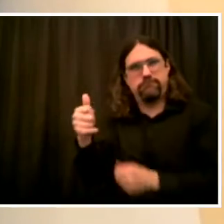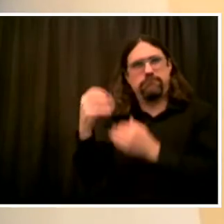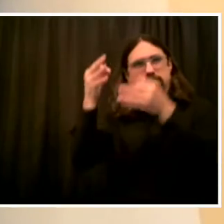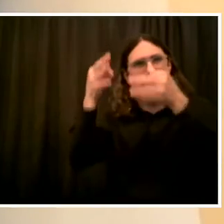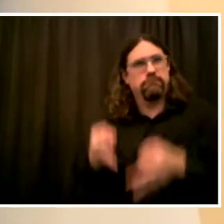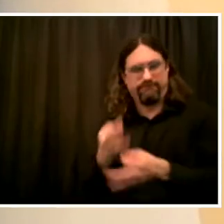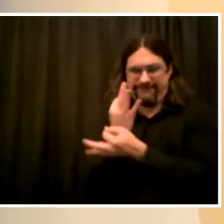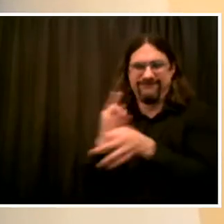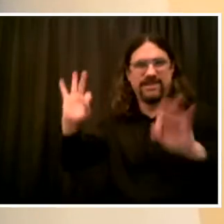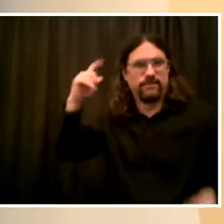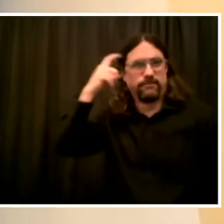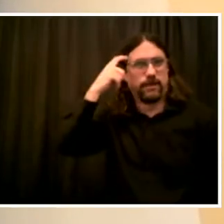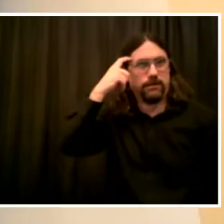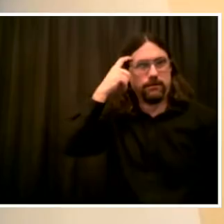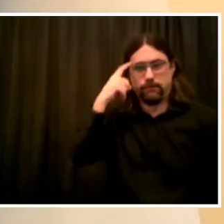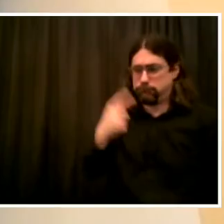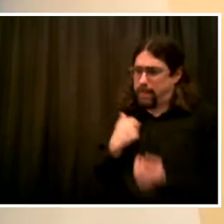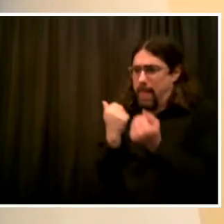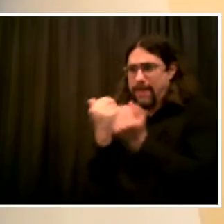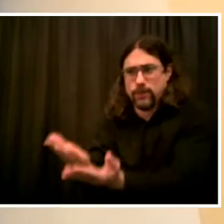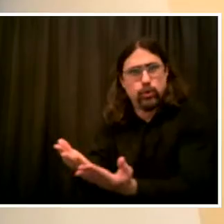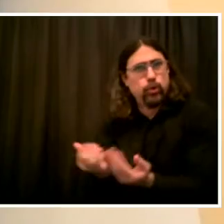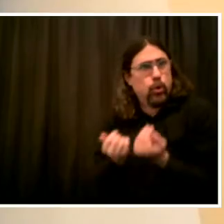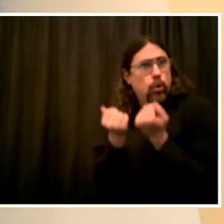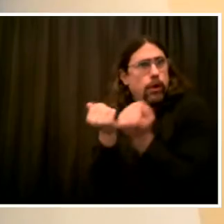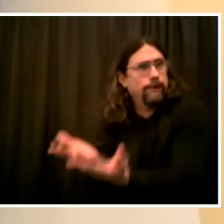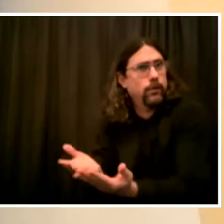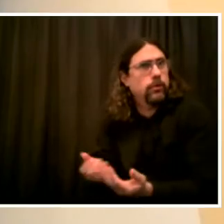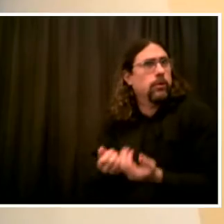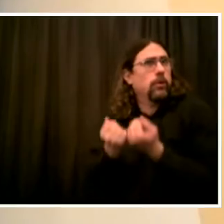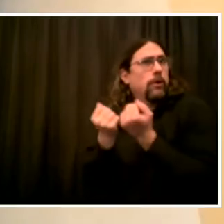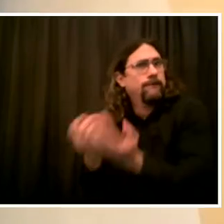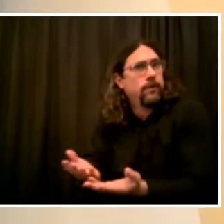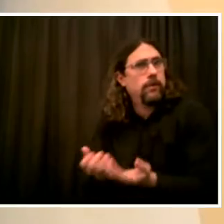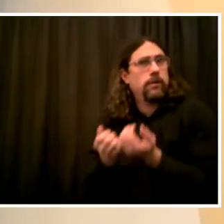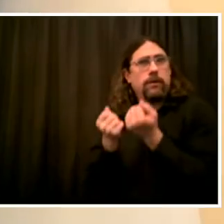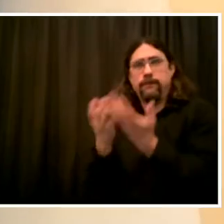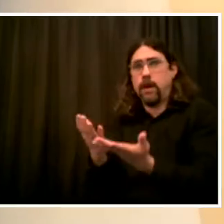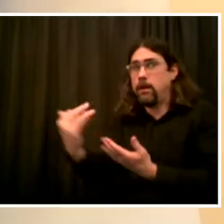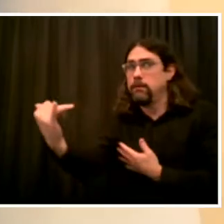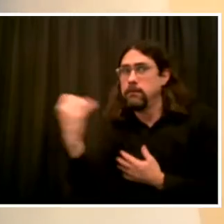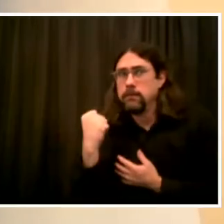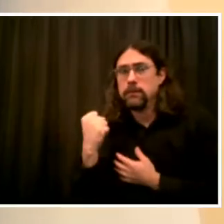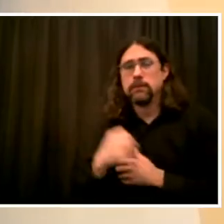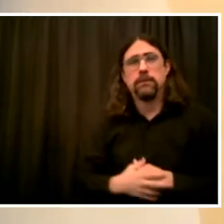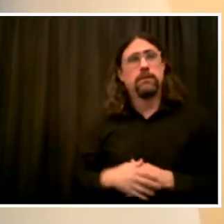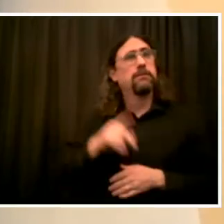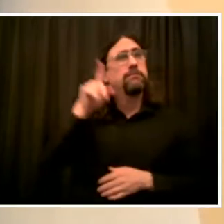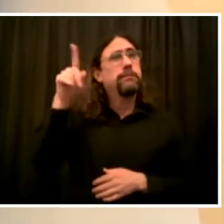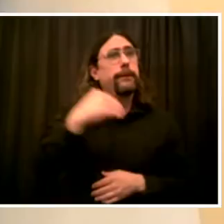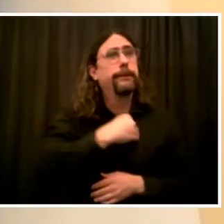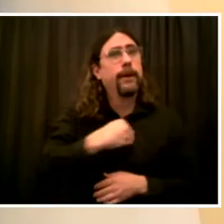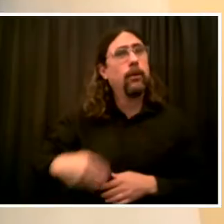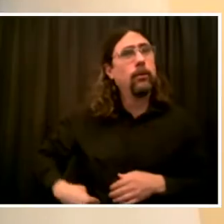WHAT IS IT THAT